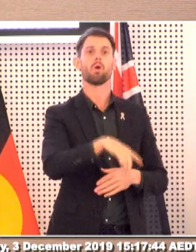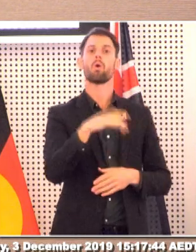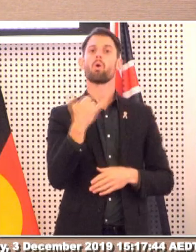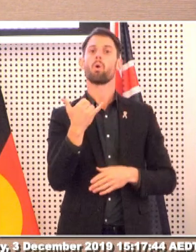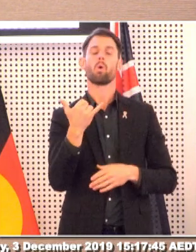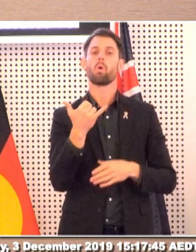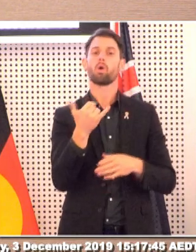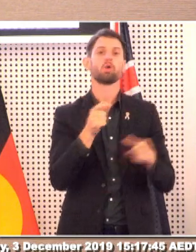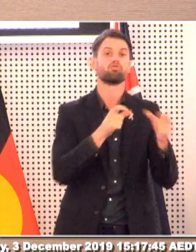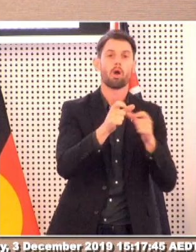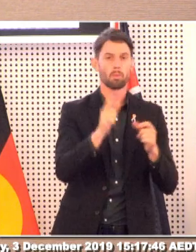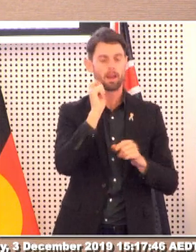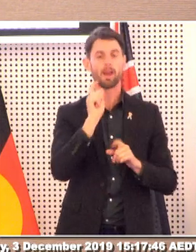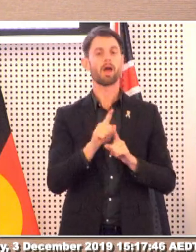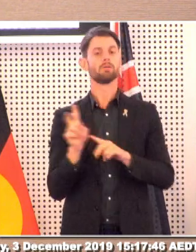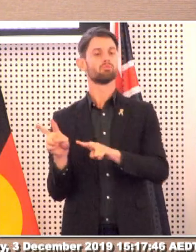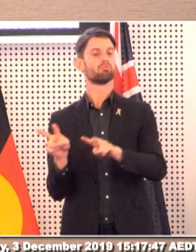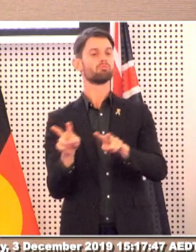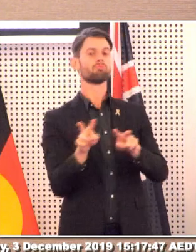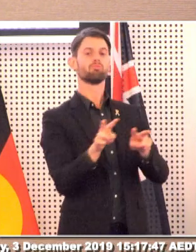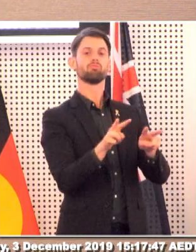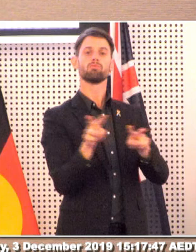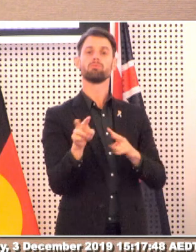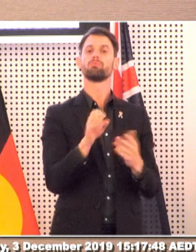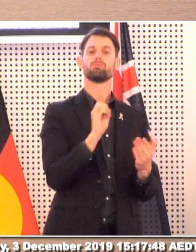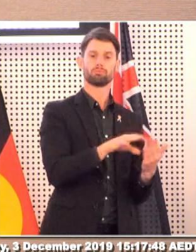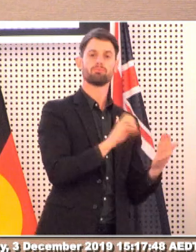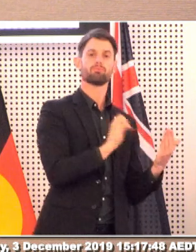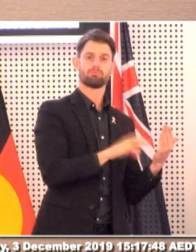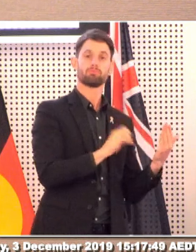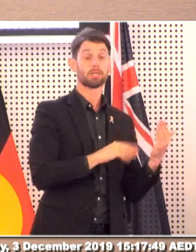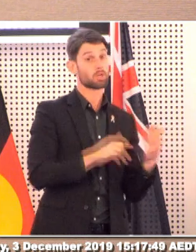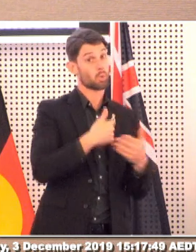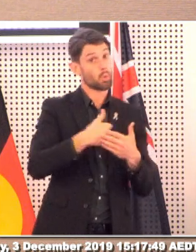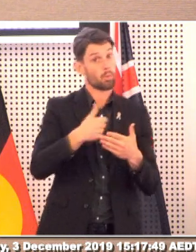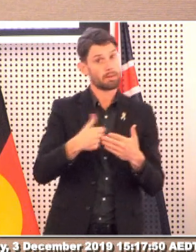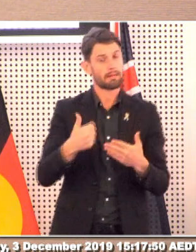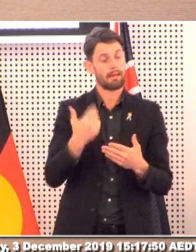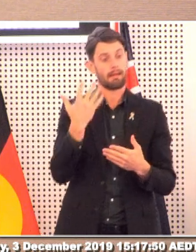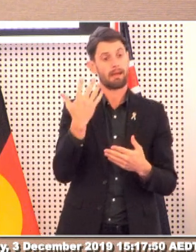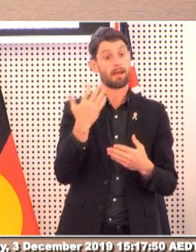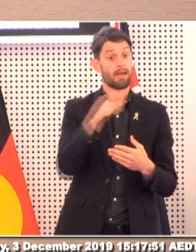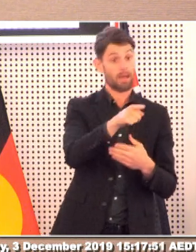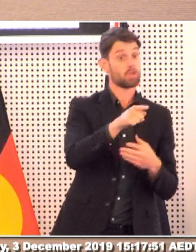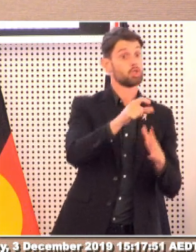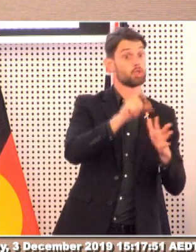I think for – in most cases there will be some form of authorisation for restraint.